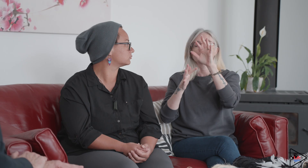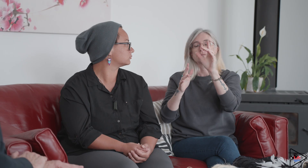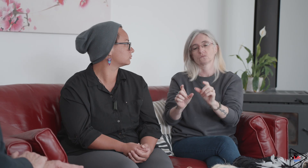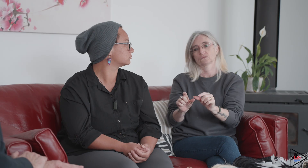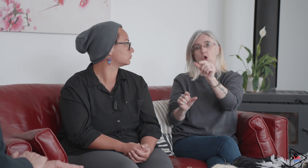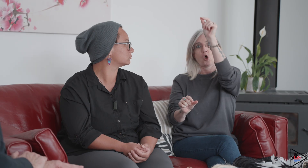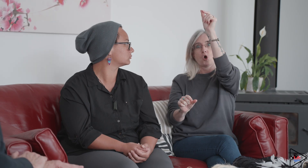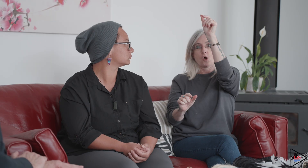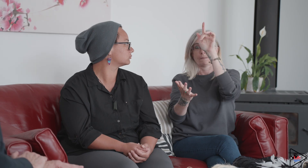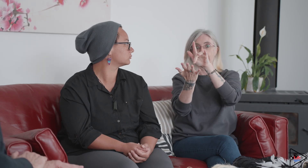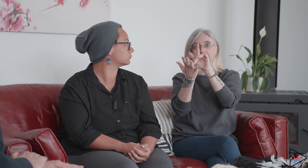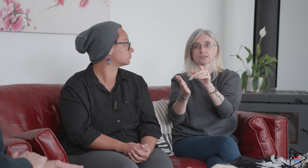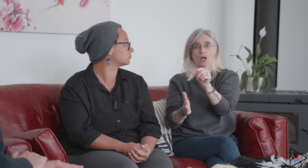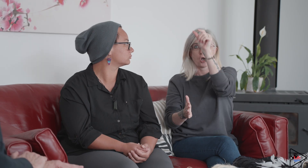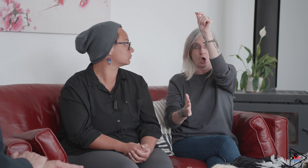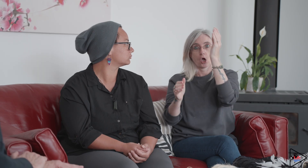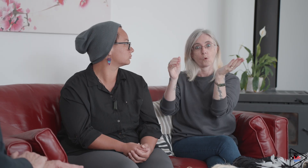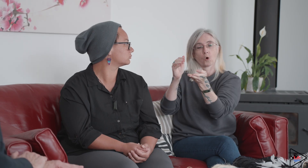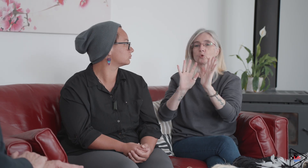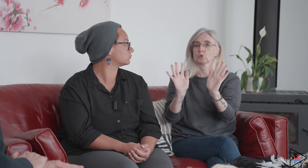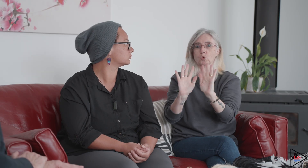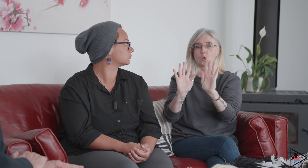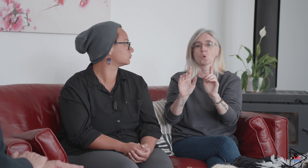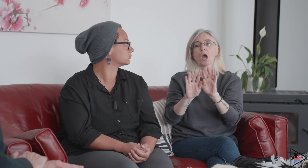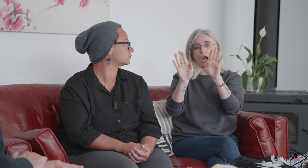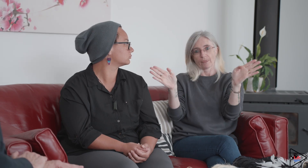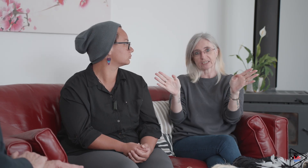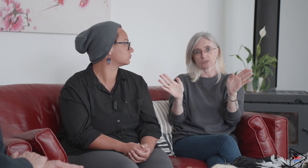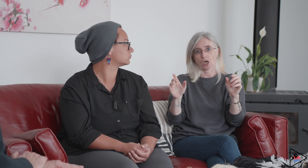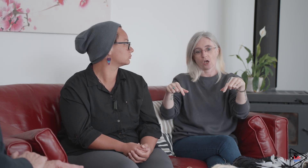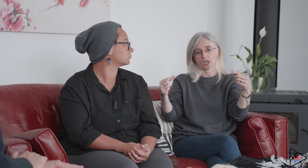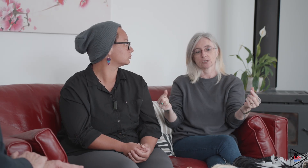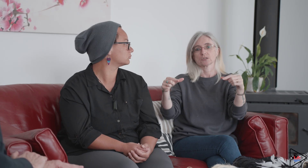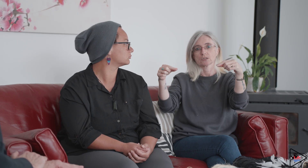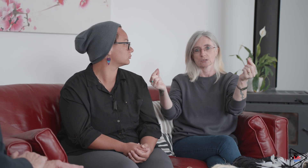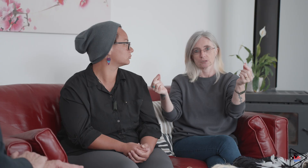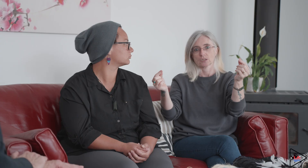or should I say you don't cut the leaves in the middle of the flax bush. You cut the leaves from